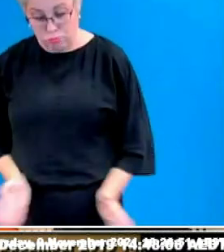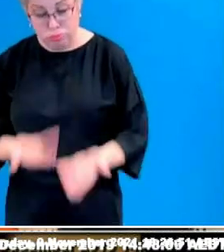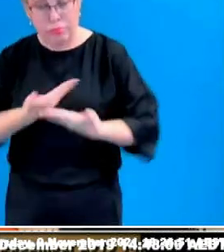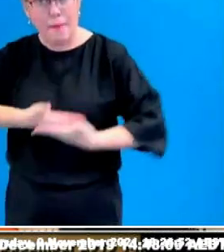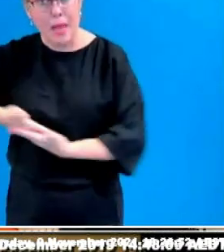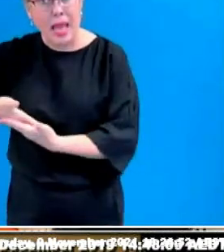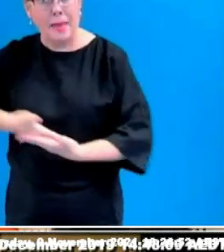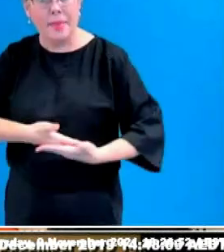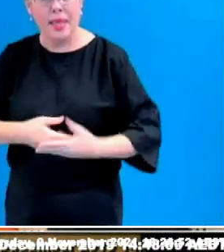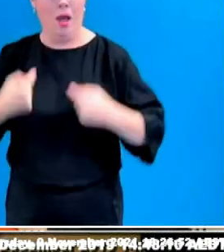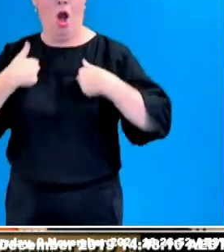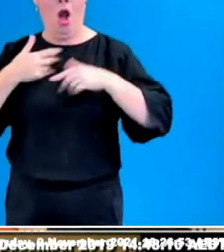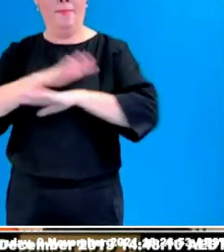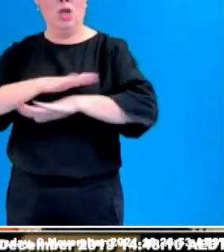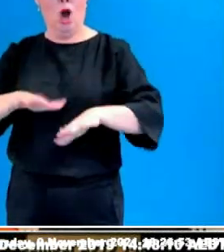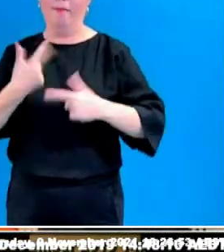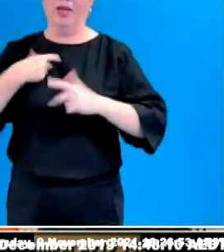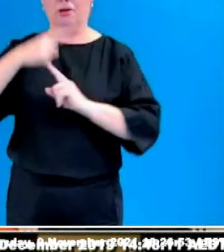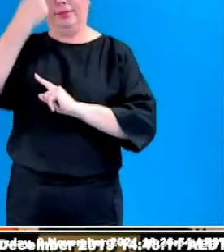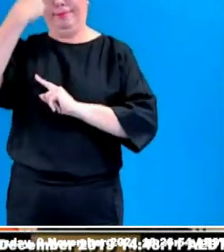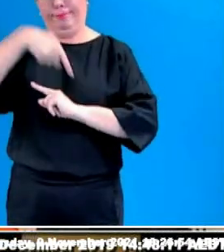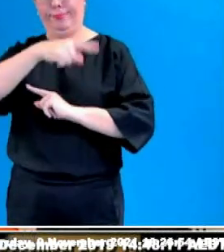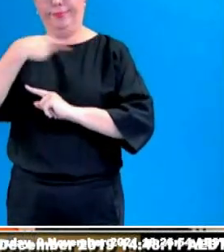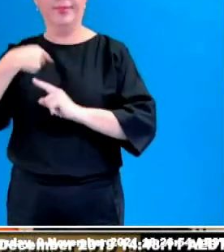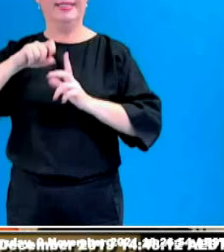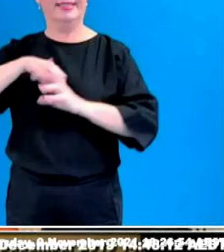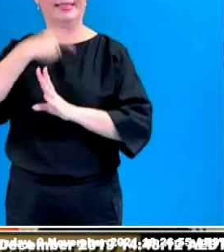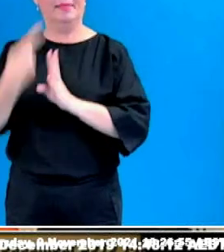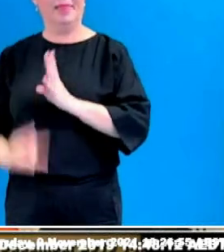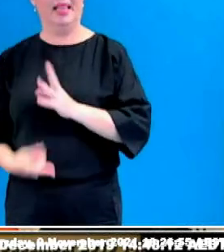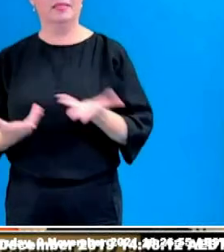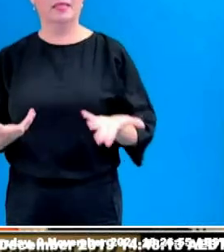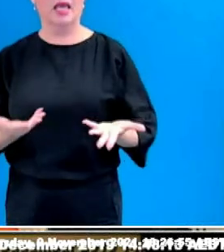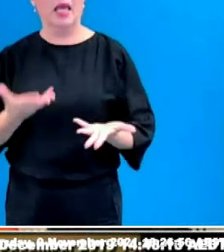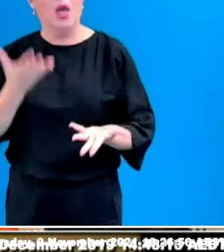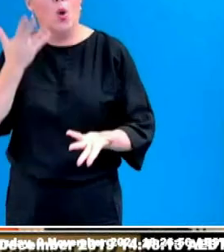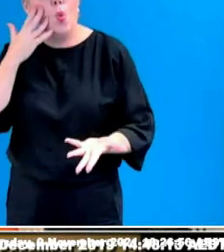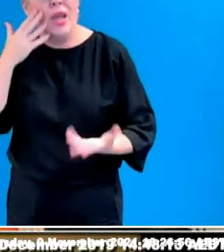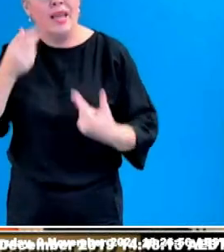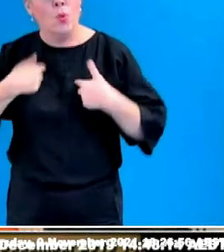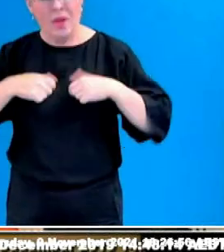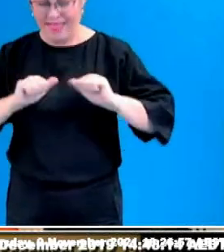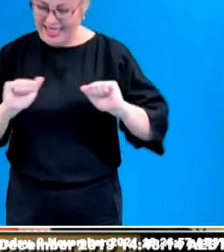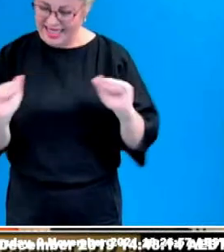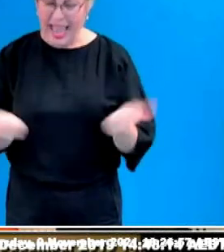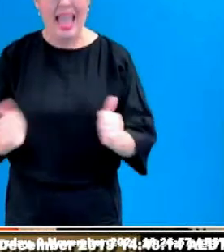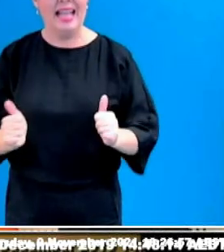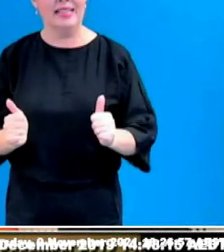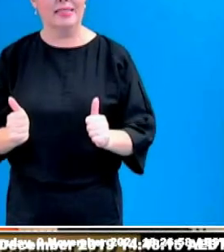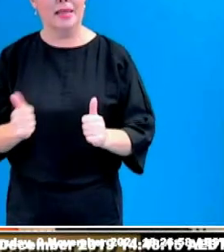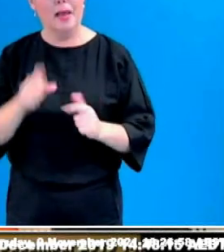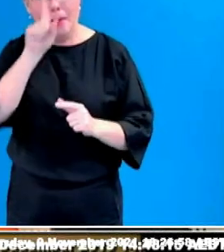When is it going to end that people with disability have the same basic human